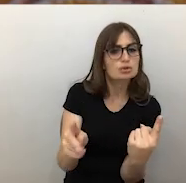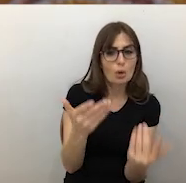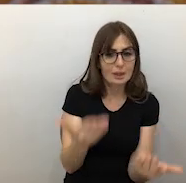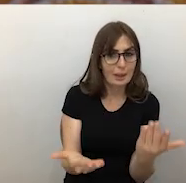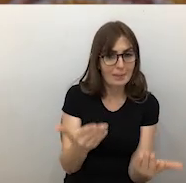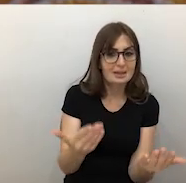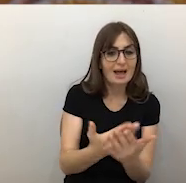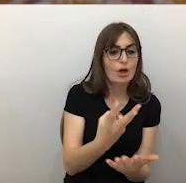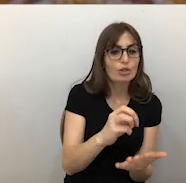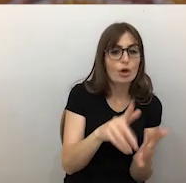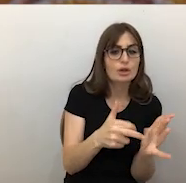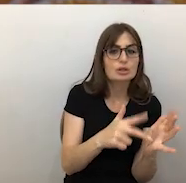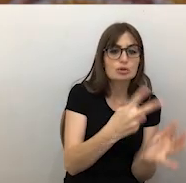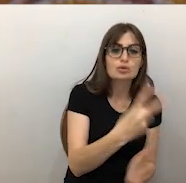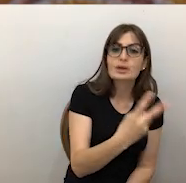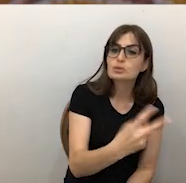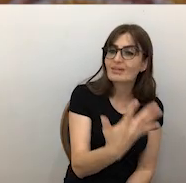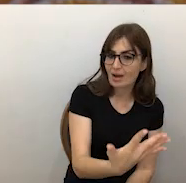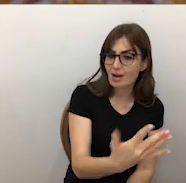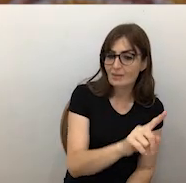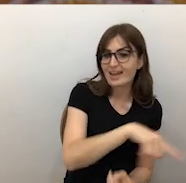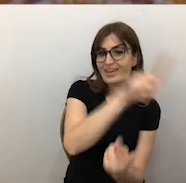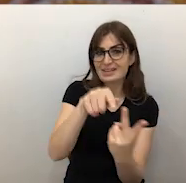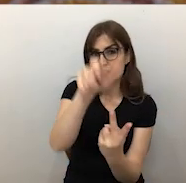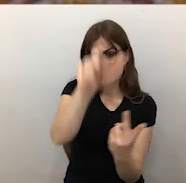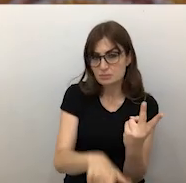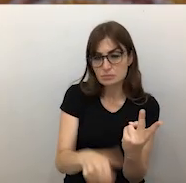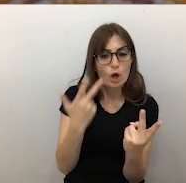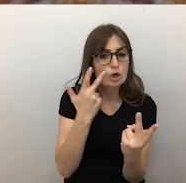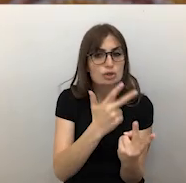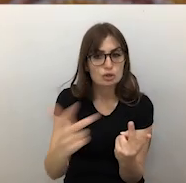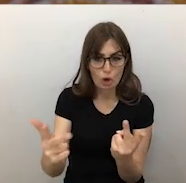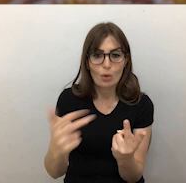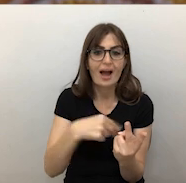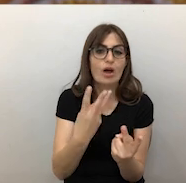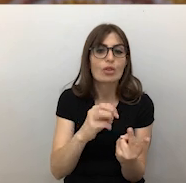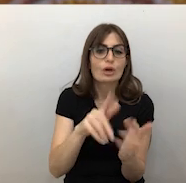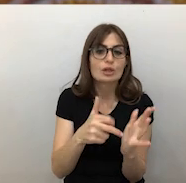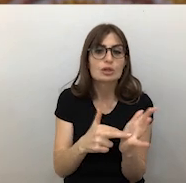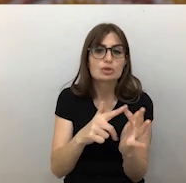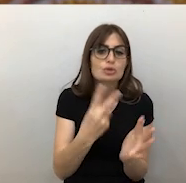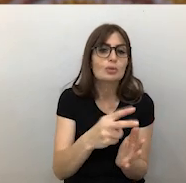The first column shows the balances as at 30 June, 2025, and the second column shows the balances